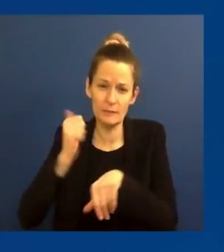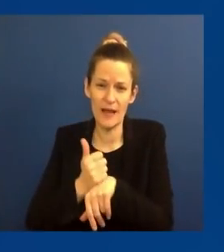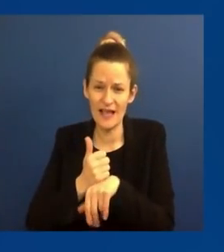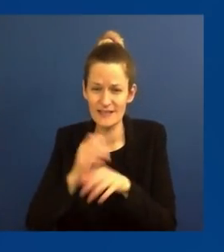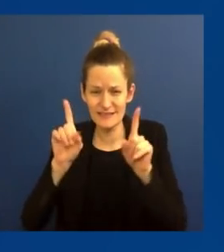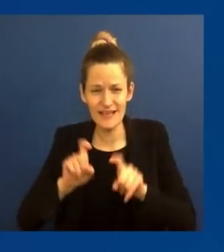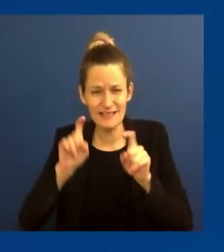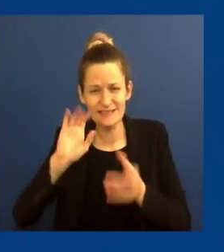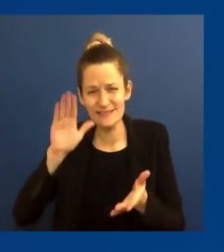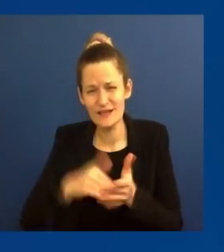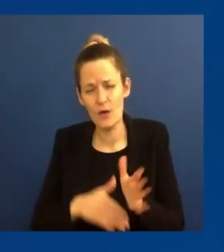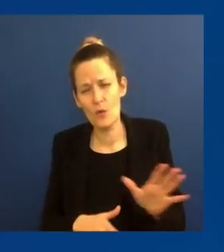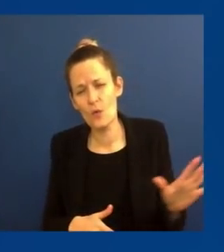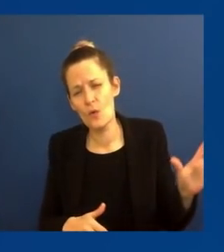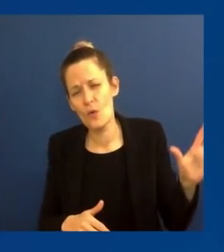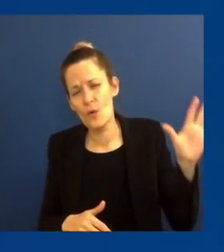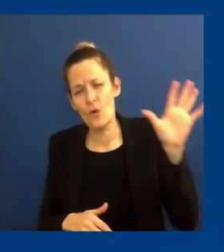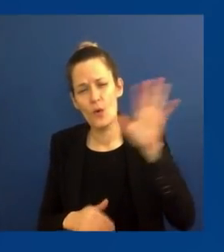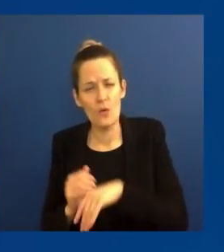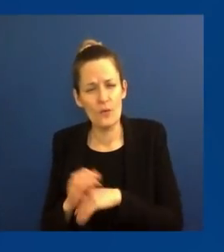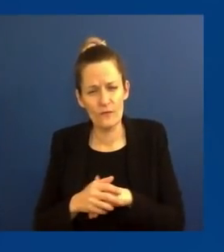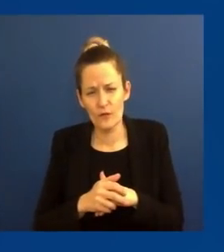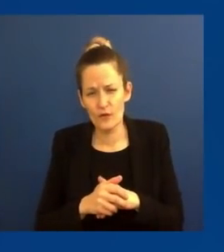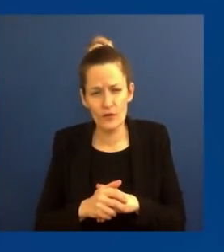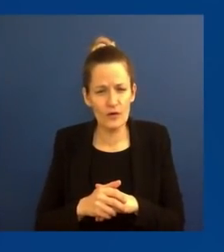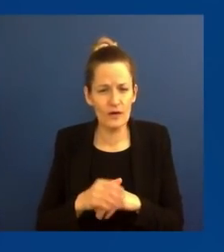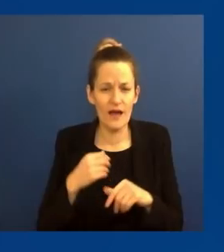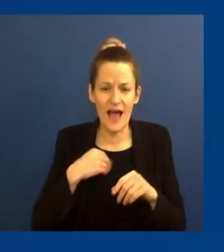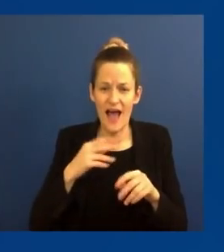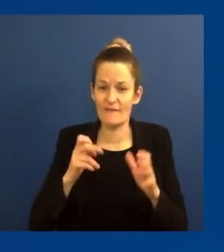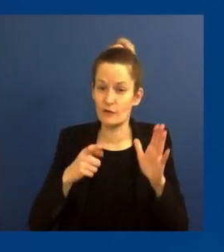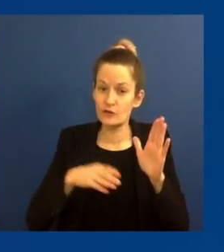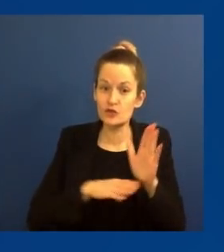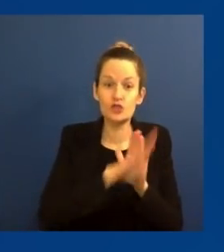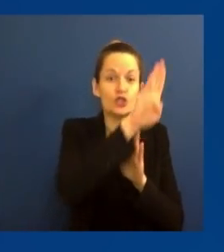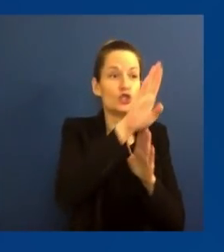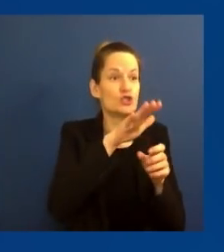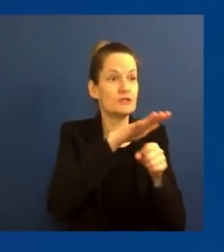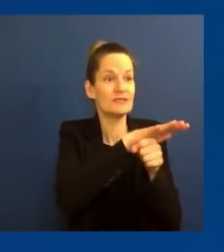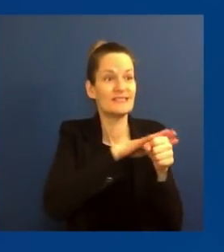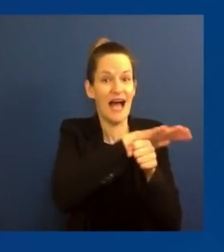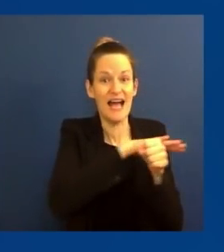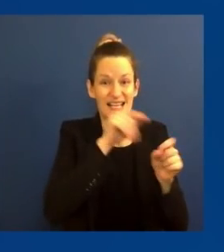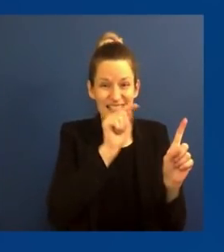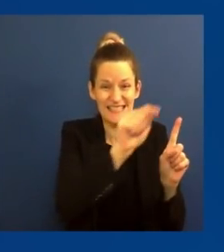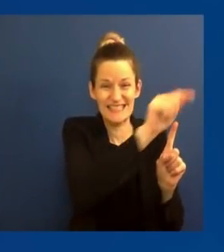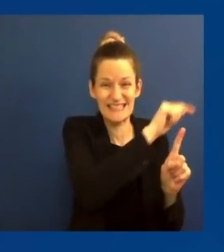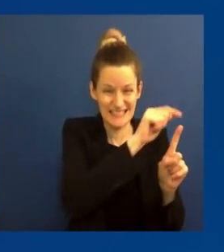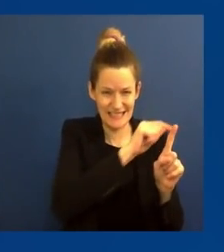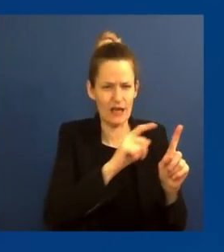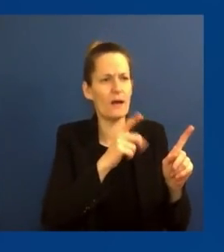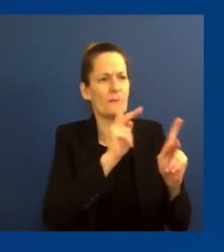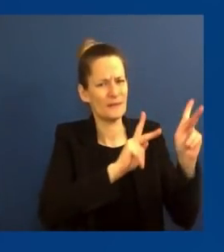dozens of which have opened in the last few weeks, are online and are being set up across the country. Many state and local governments